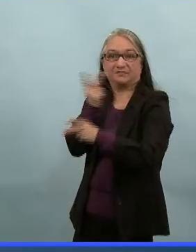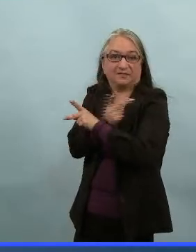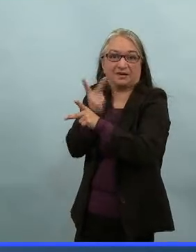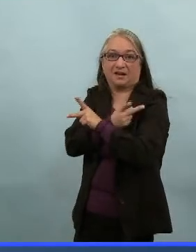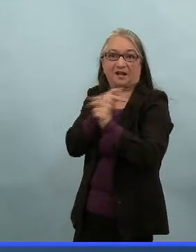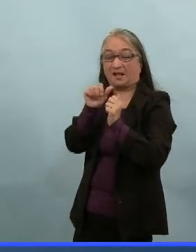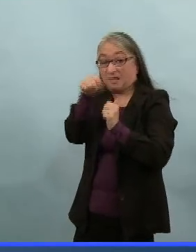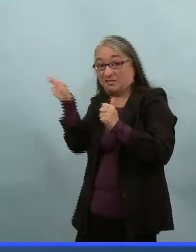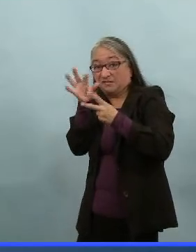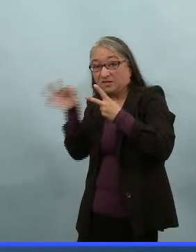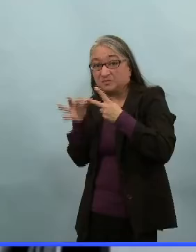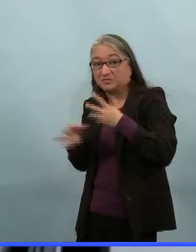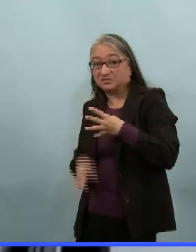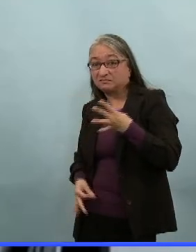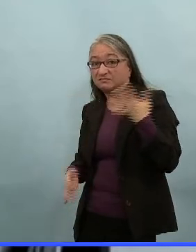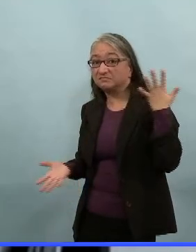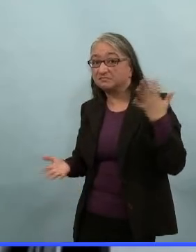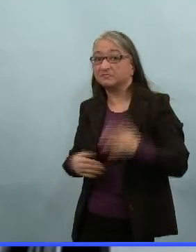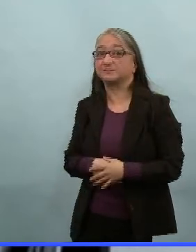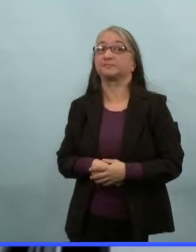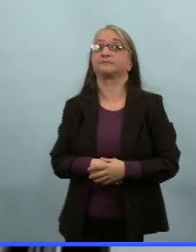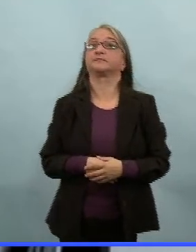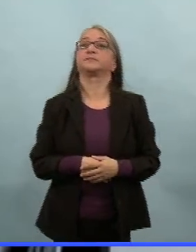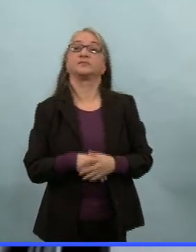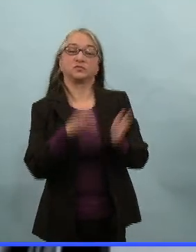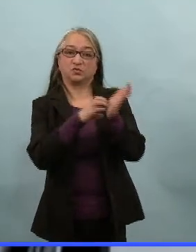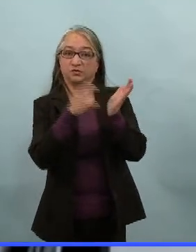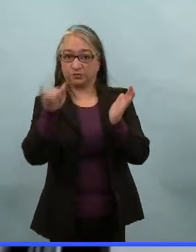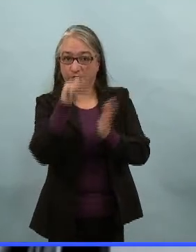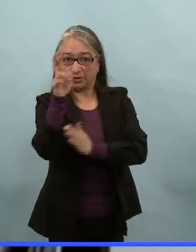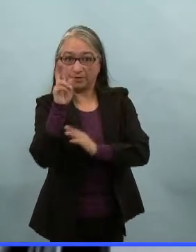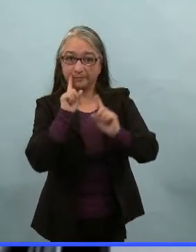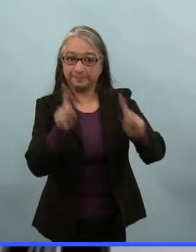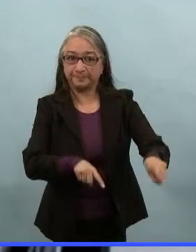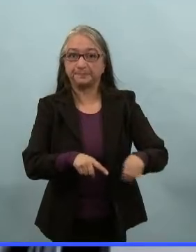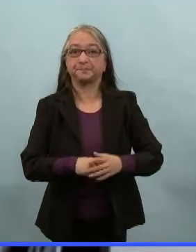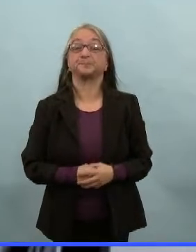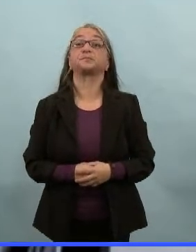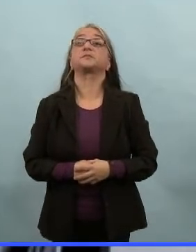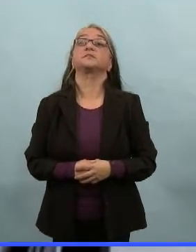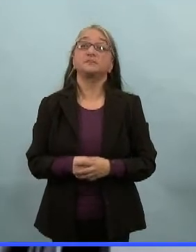well what i would first say is that this has been the most successful vaccination campaign